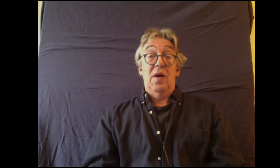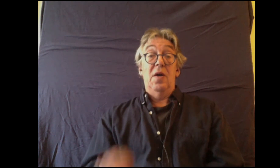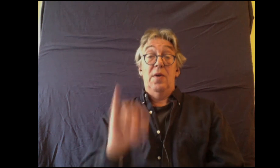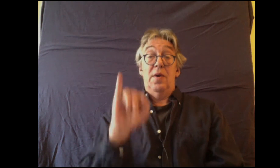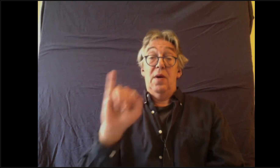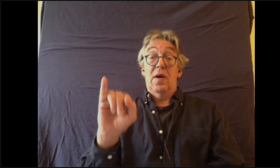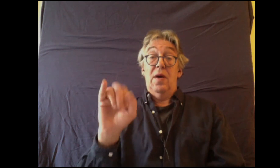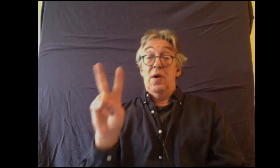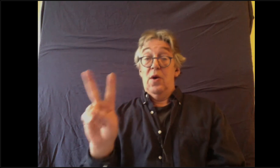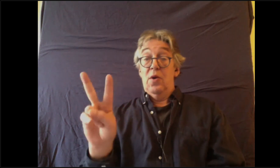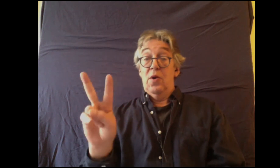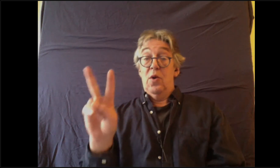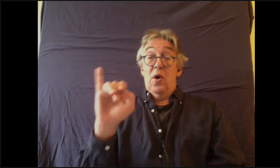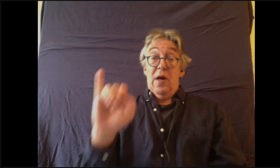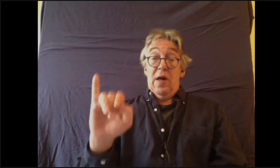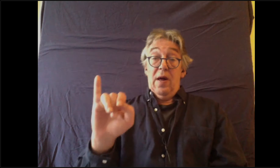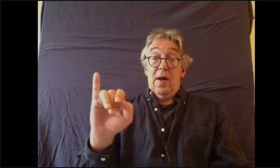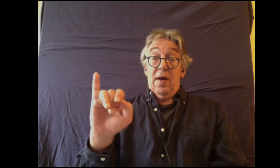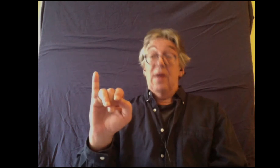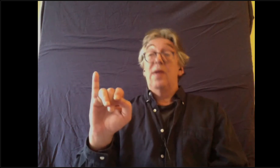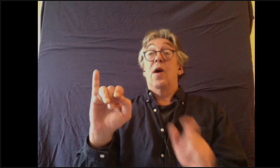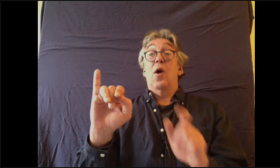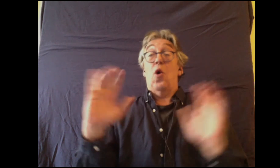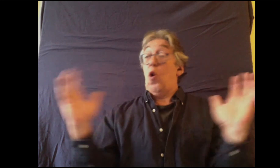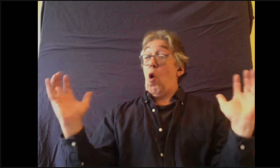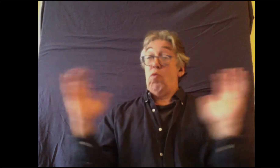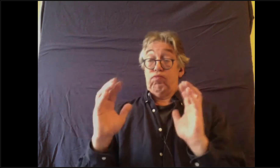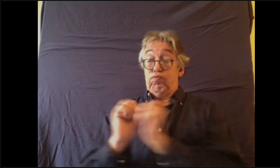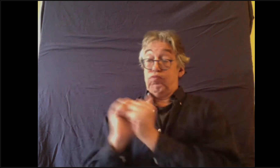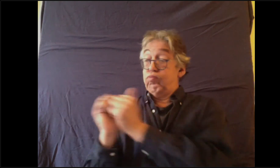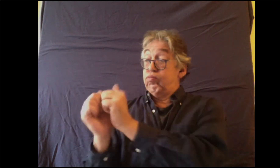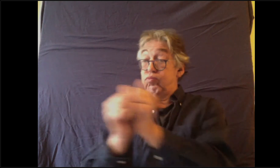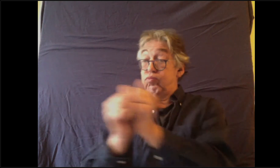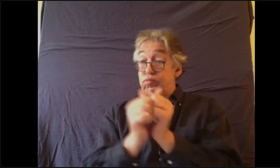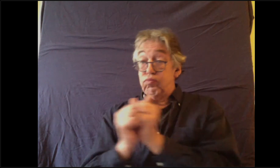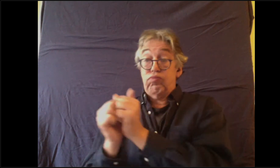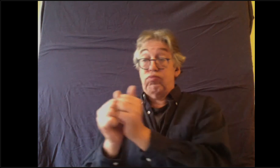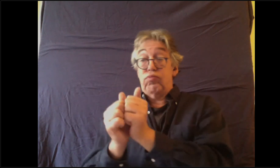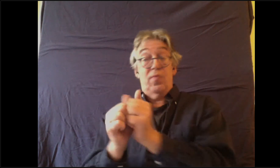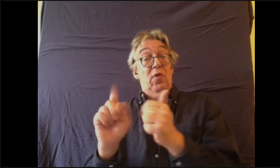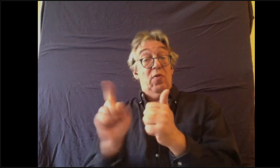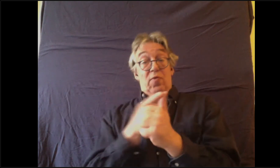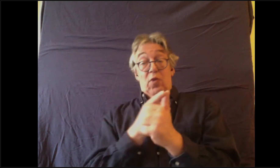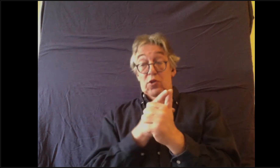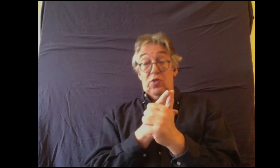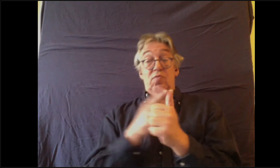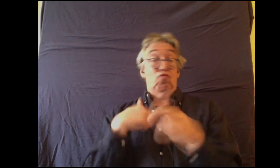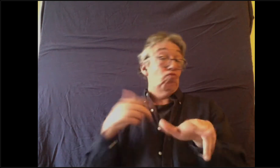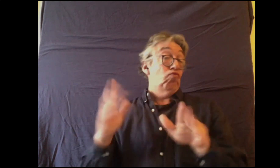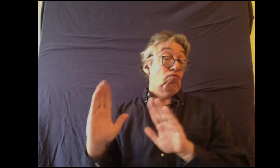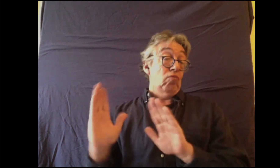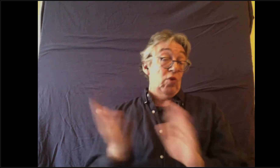and about what were going to be the activities. The second webinar we had was about the monitoring tool